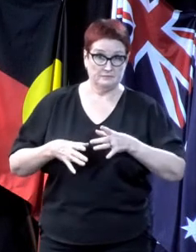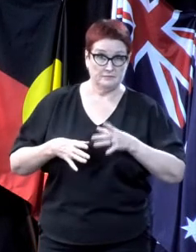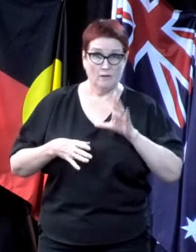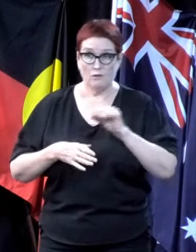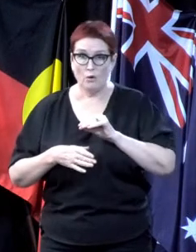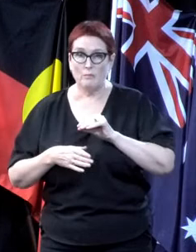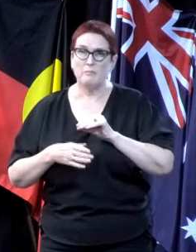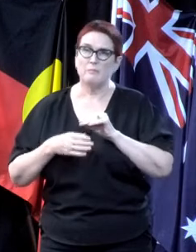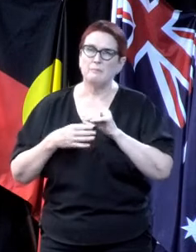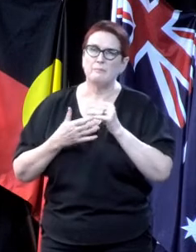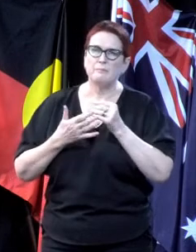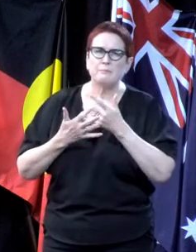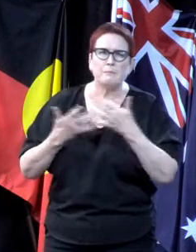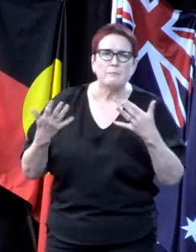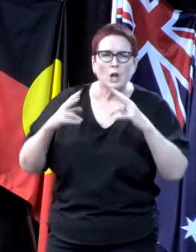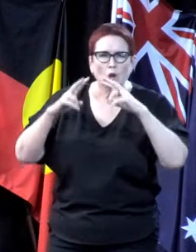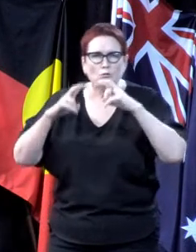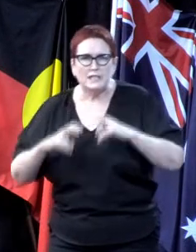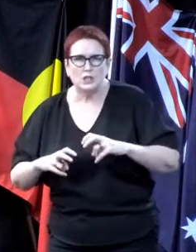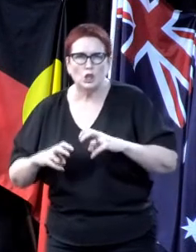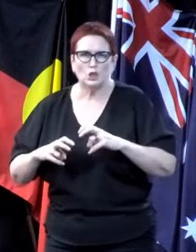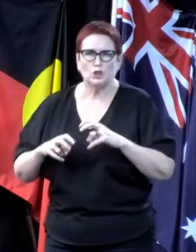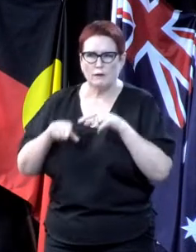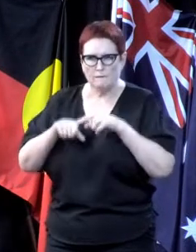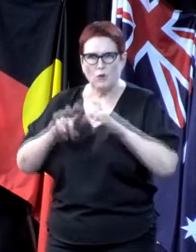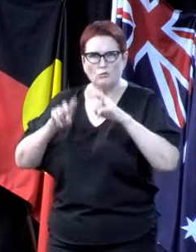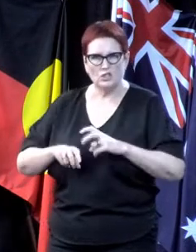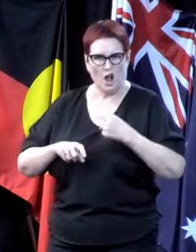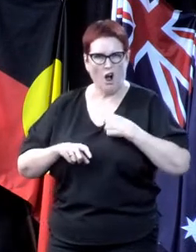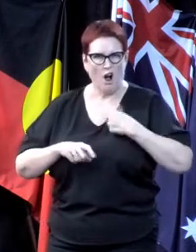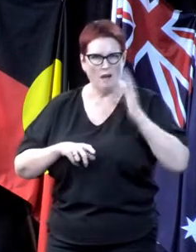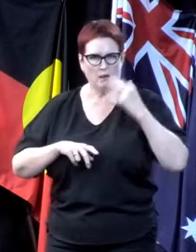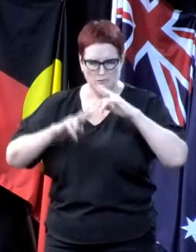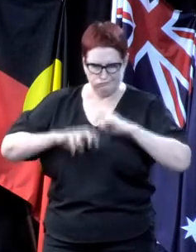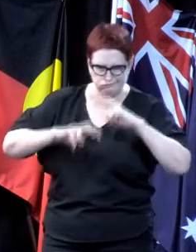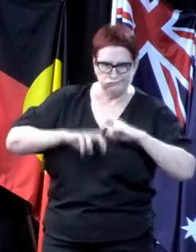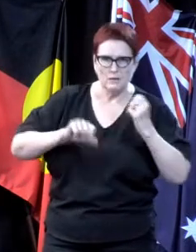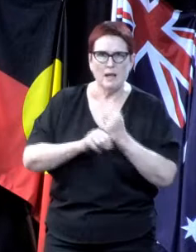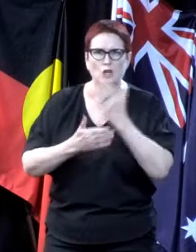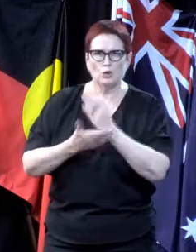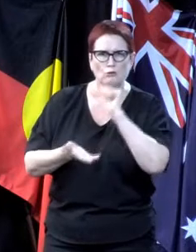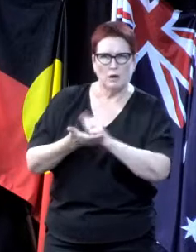of academic research rigor that was conducted on my behalf to ensure that we were heading in the right direction.